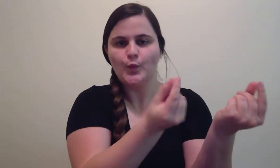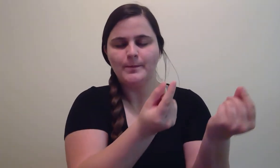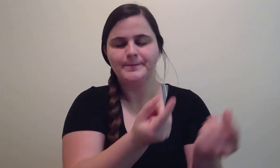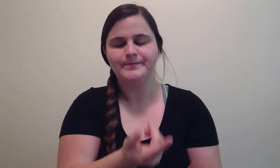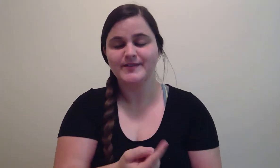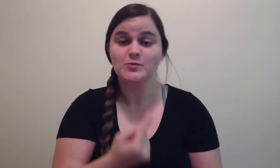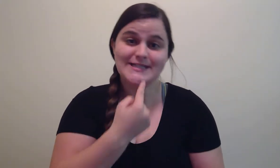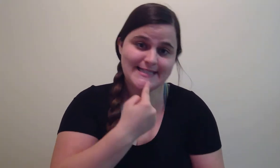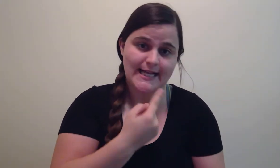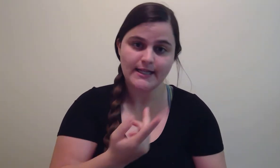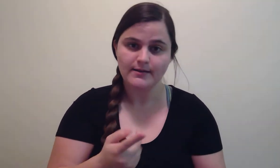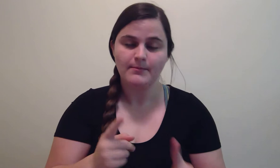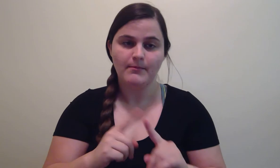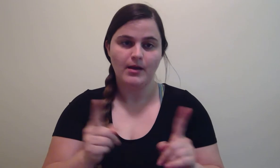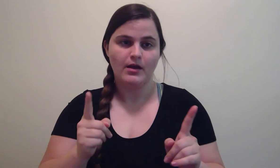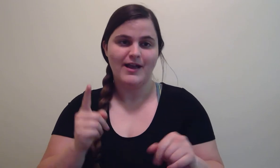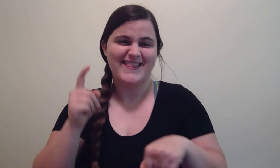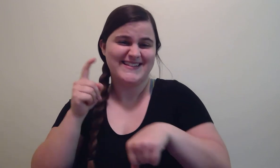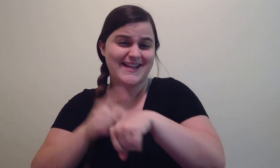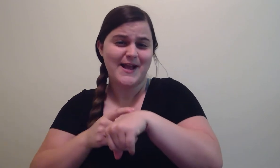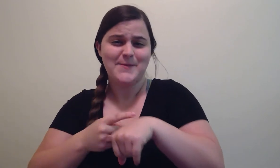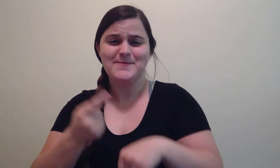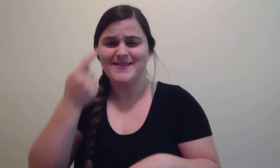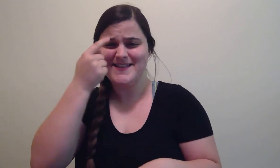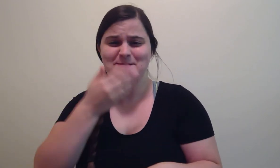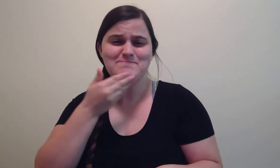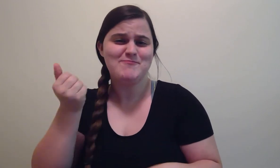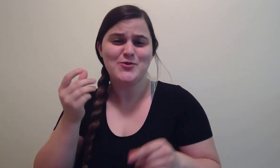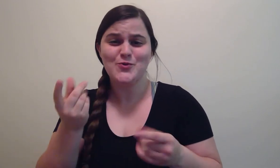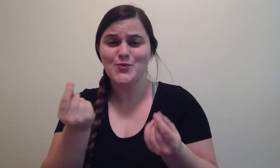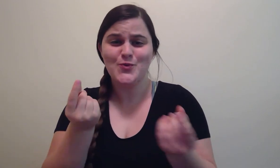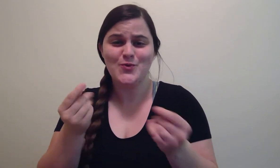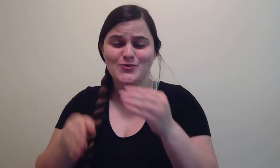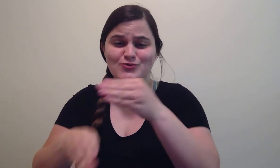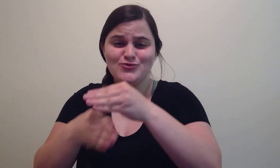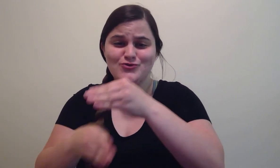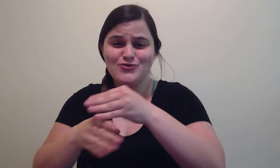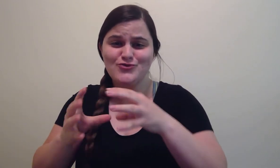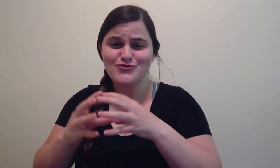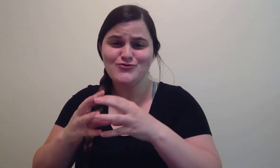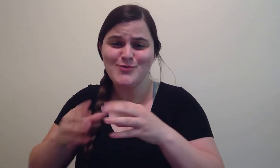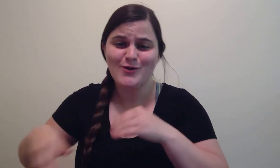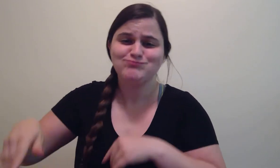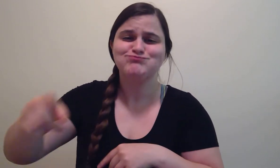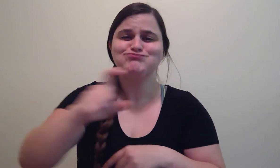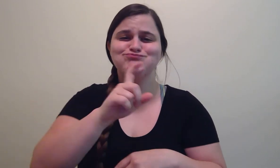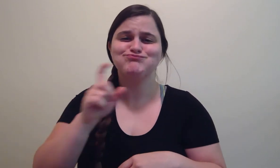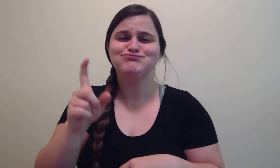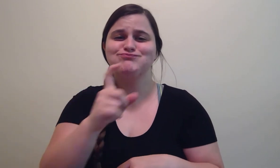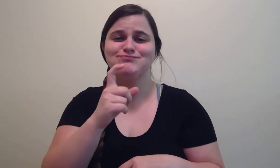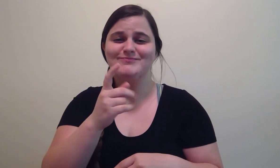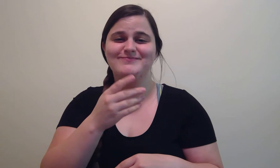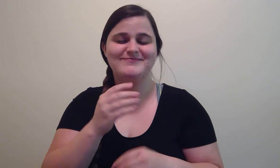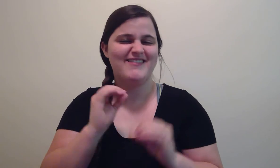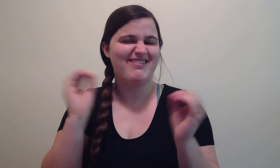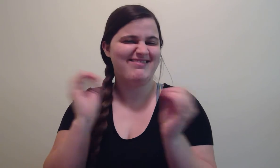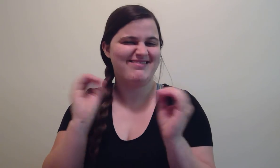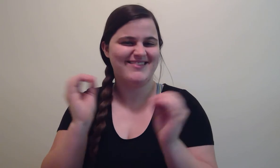So she said, anyway. At the time I didn't think there was anything better than kicking a soccer ball around,